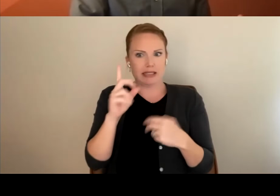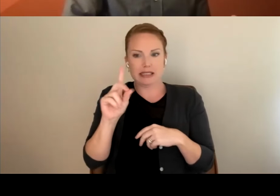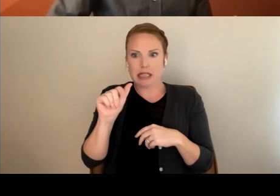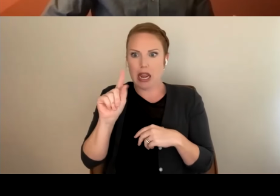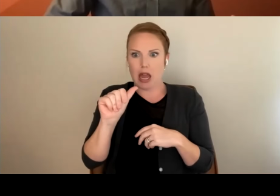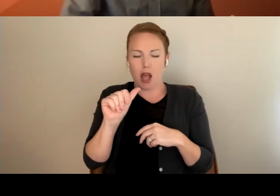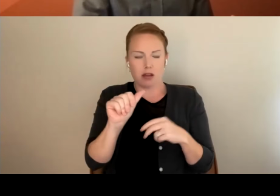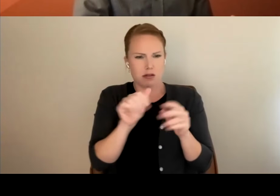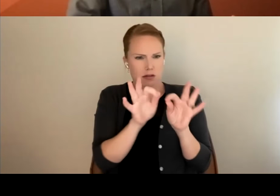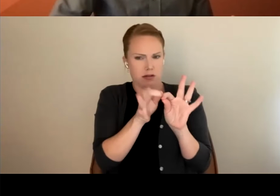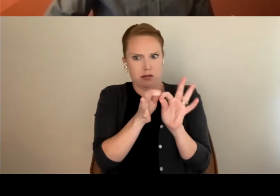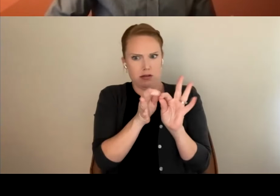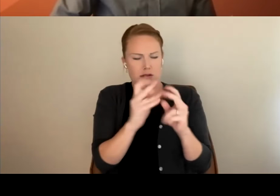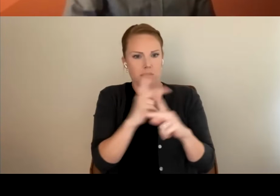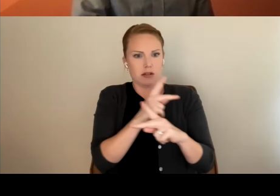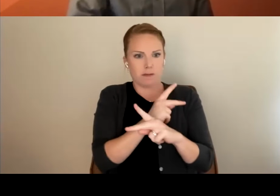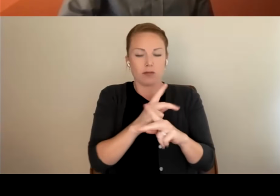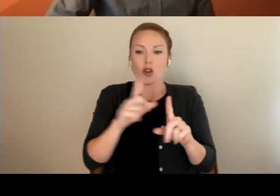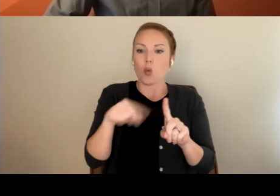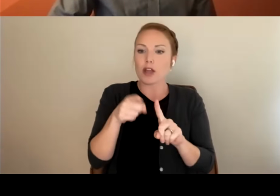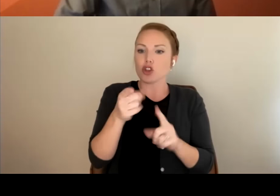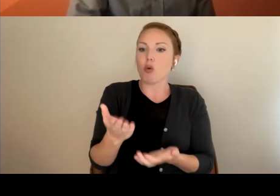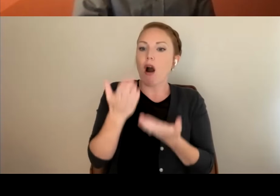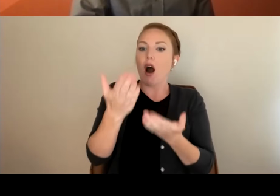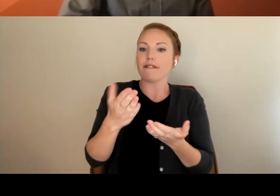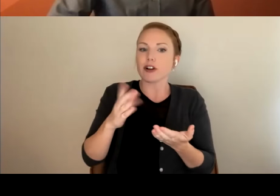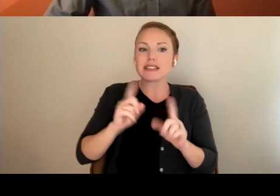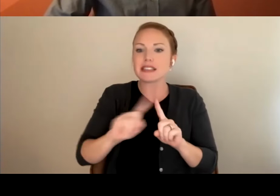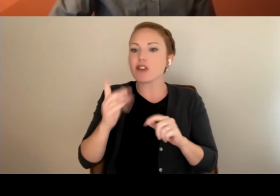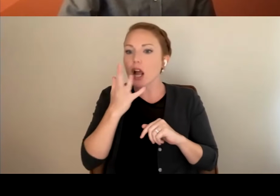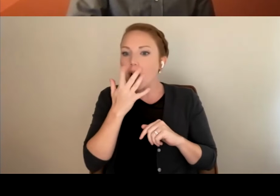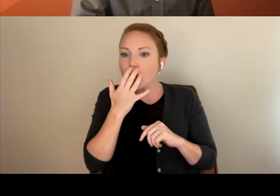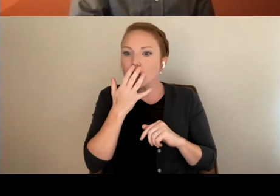you're introducing variation, you know different colors that don't map onto something that's